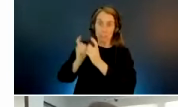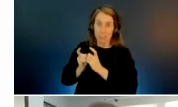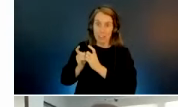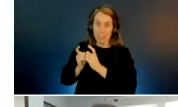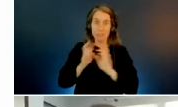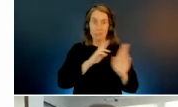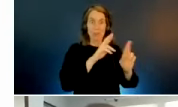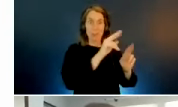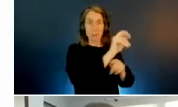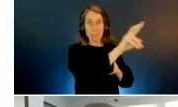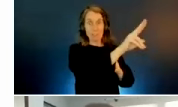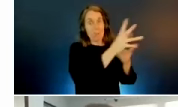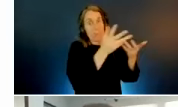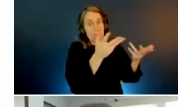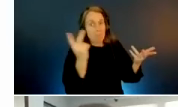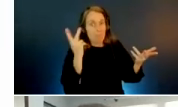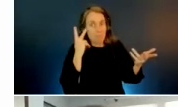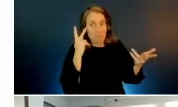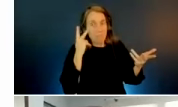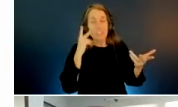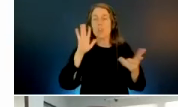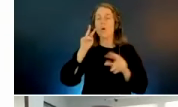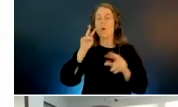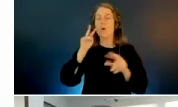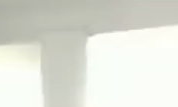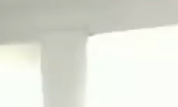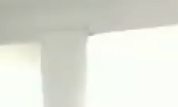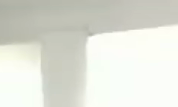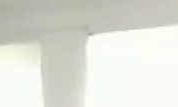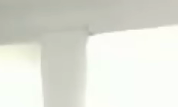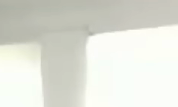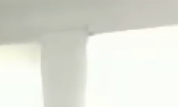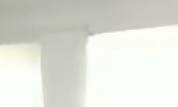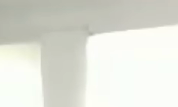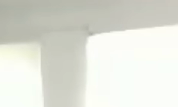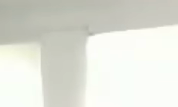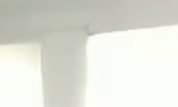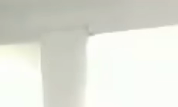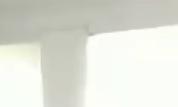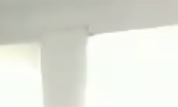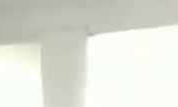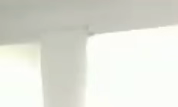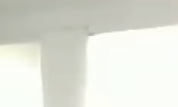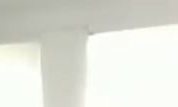all right well thank you everybody for coming and and please do tune in uh next month